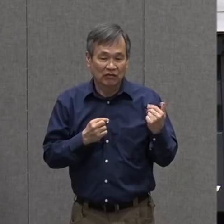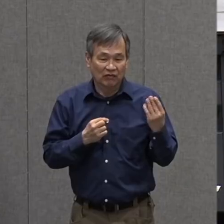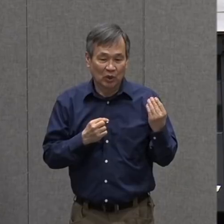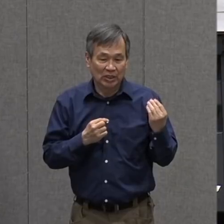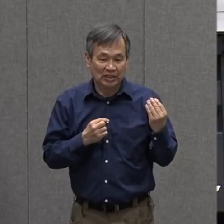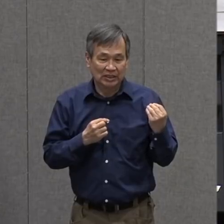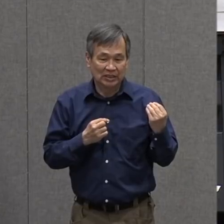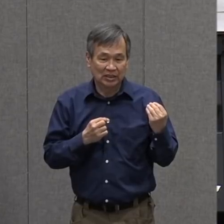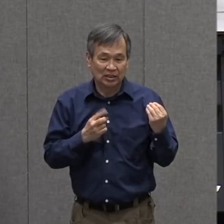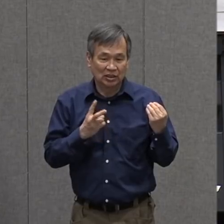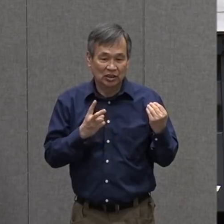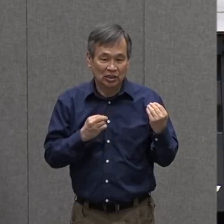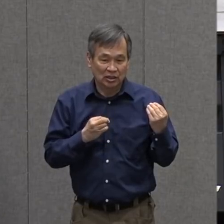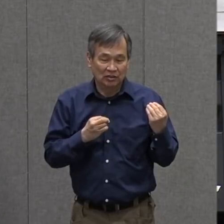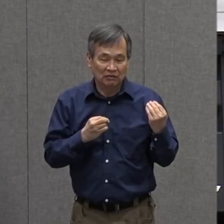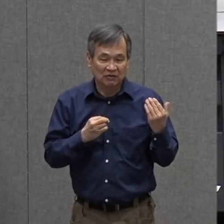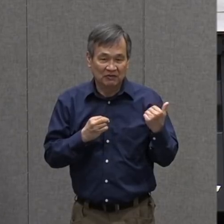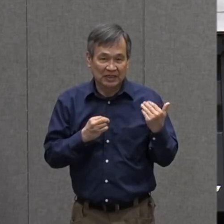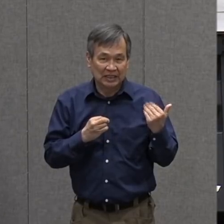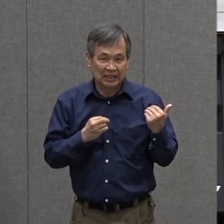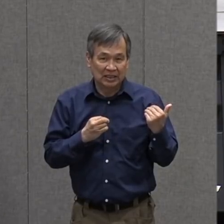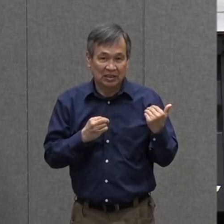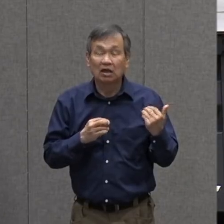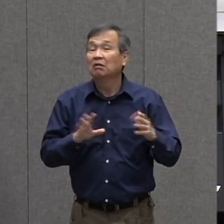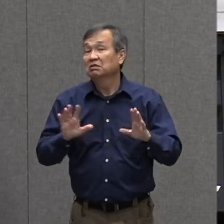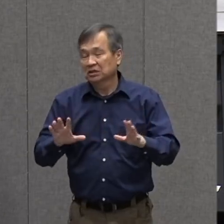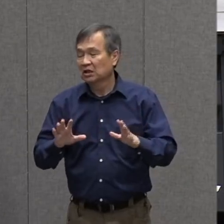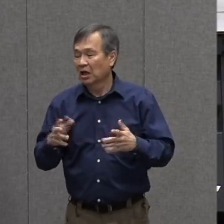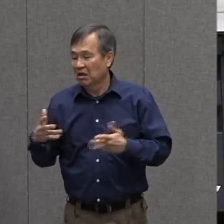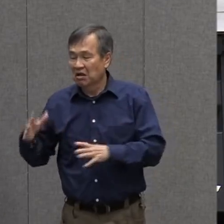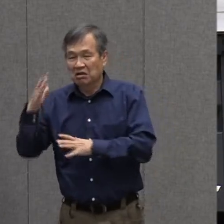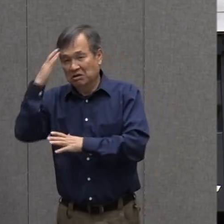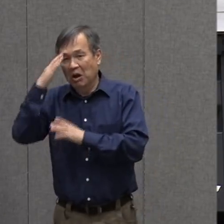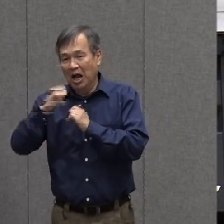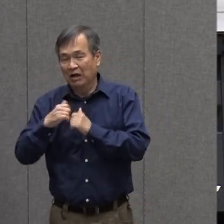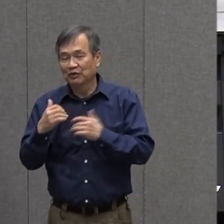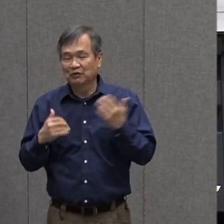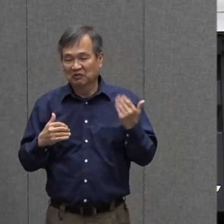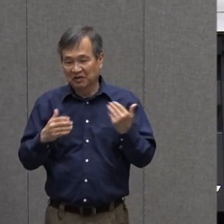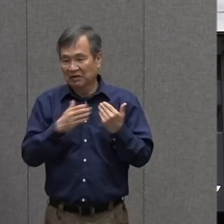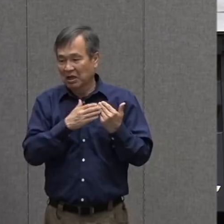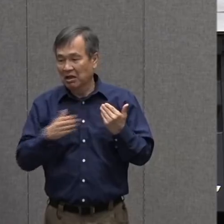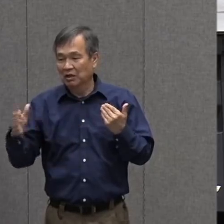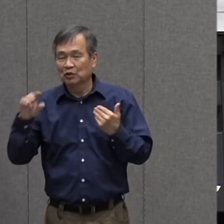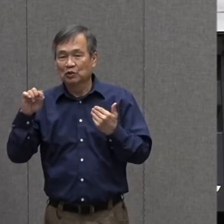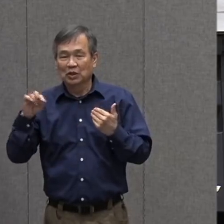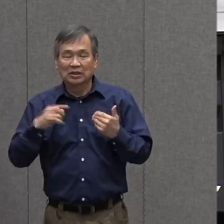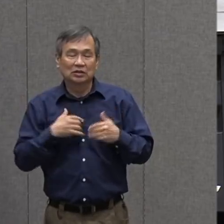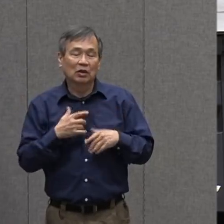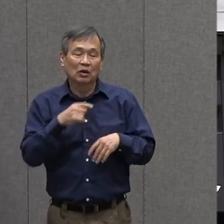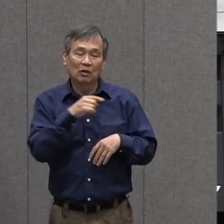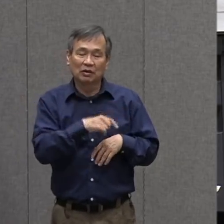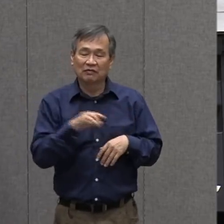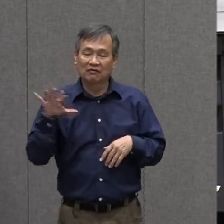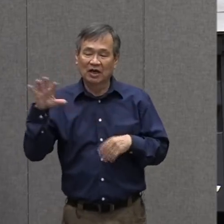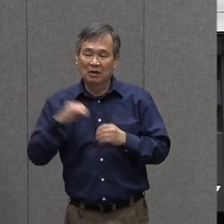I'm gonna add two more and I just did 15. So I know I'm gonna need five more on top of that.